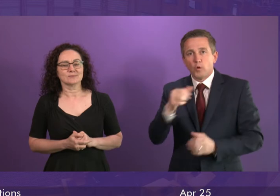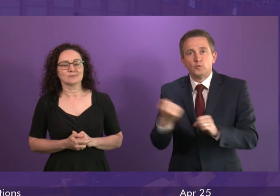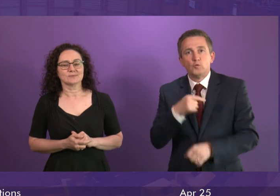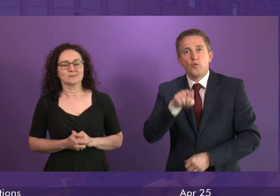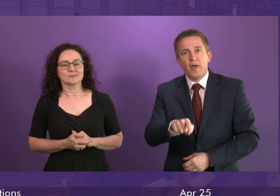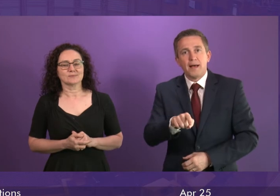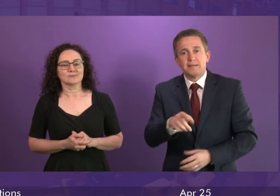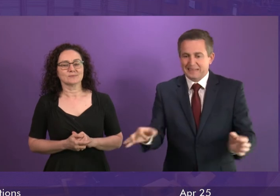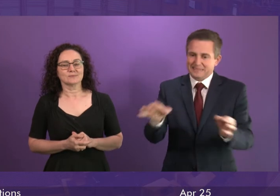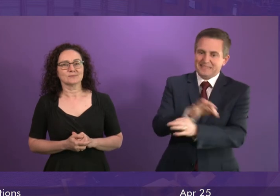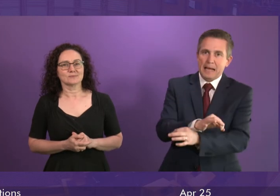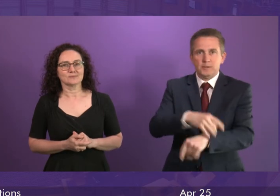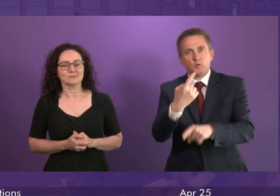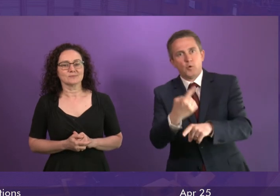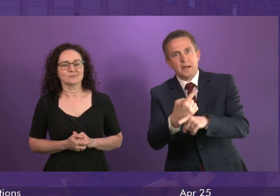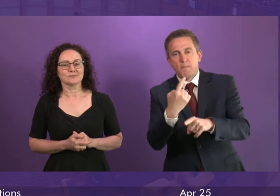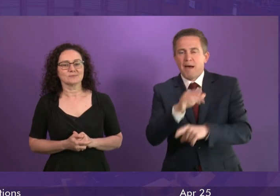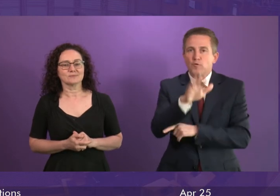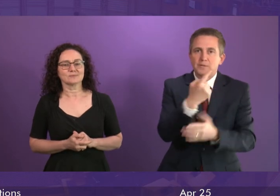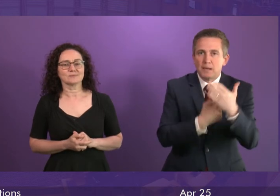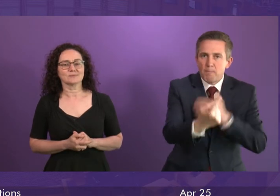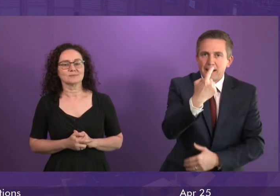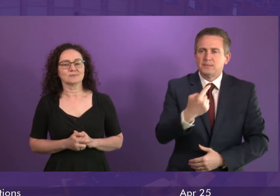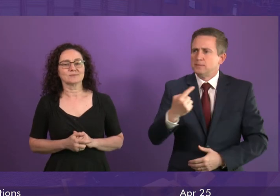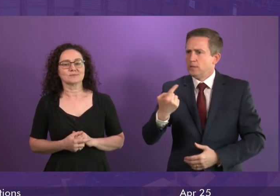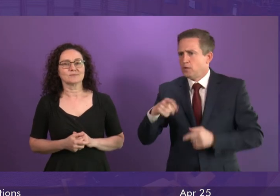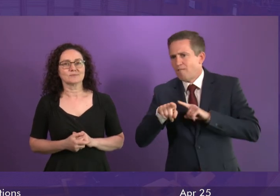instead to talk about the constitution: she chooses to play to her party base and she